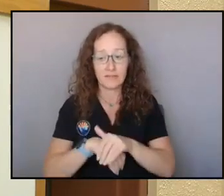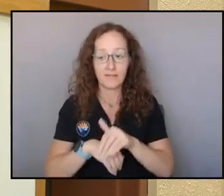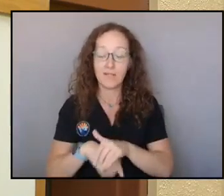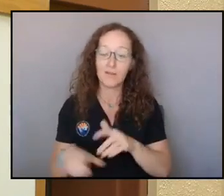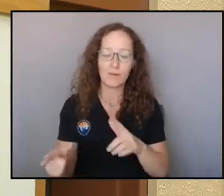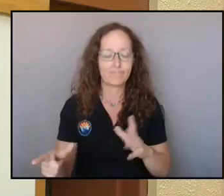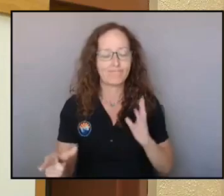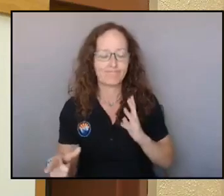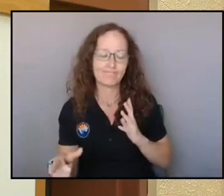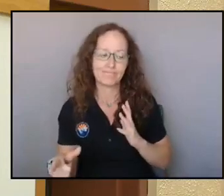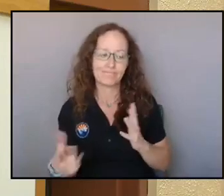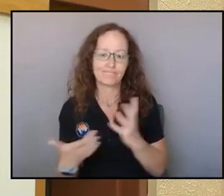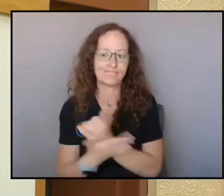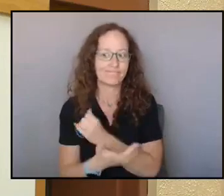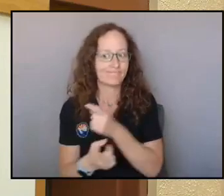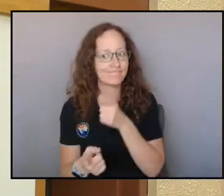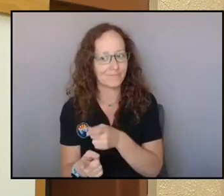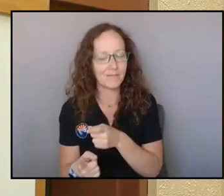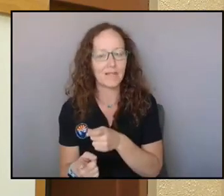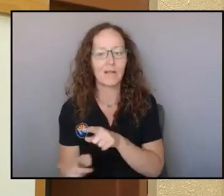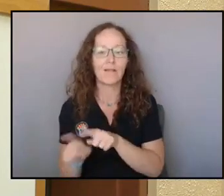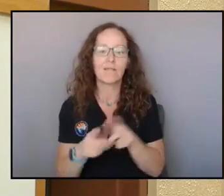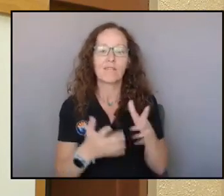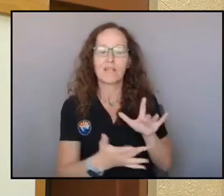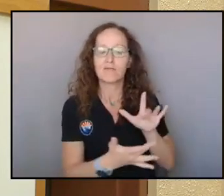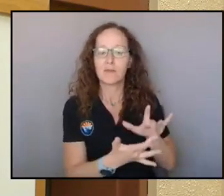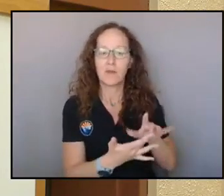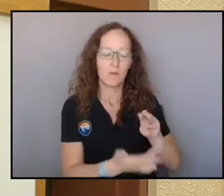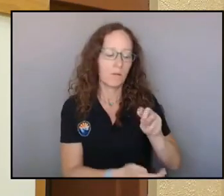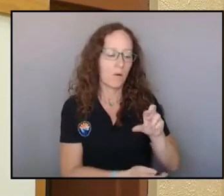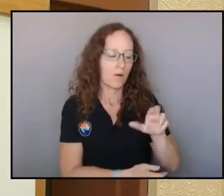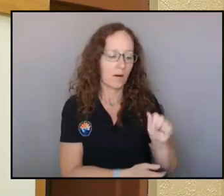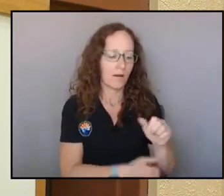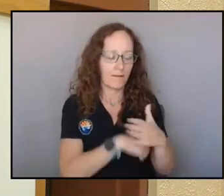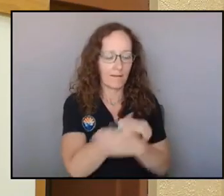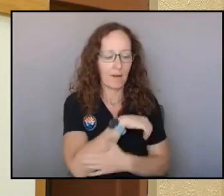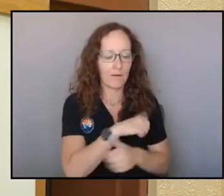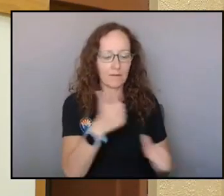PADILLA, AND HE HAD AN EMERGENCY COME UP, BUT HE IS